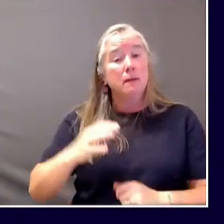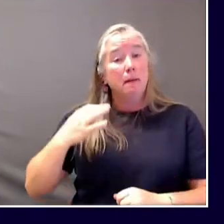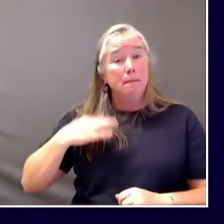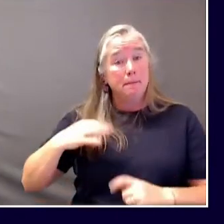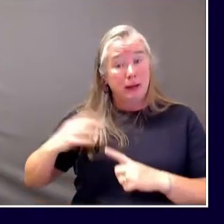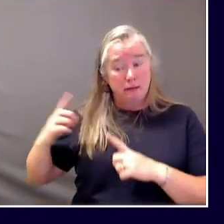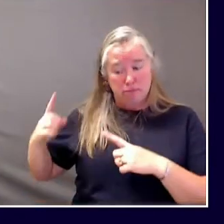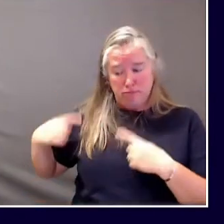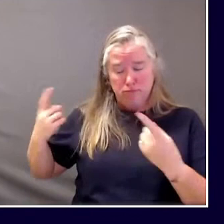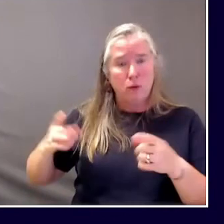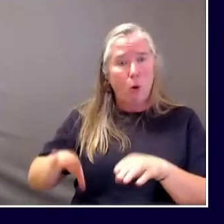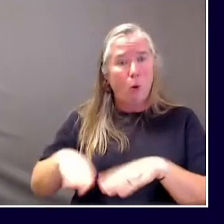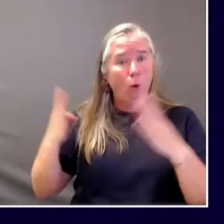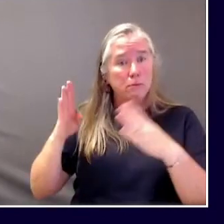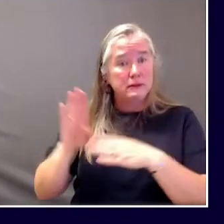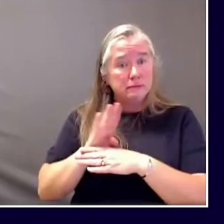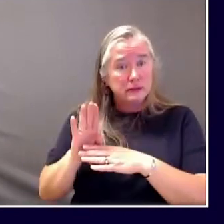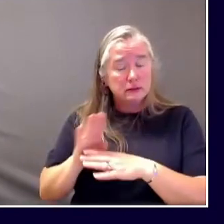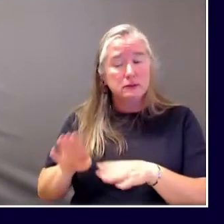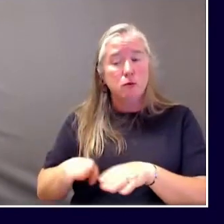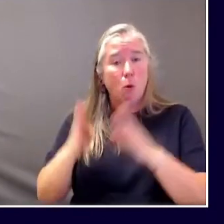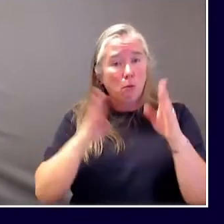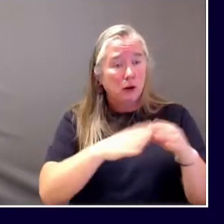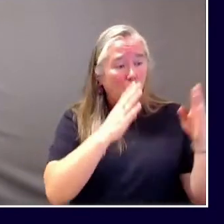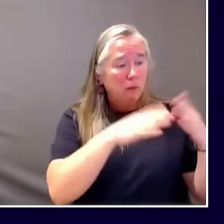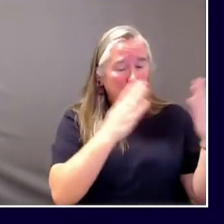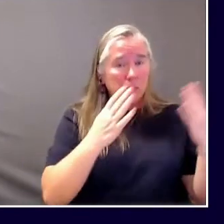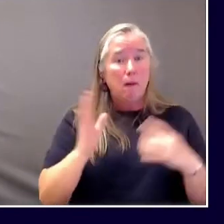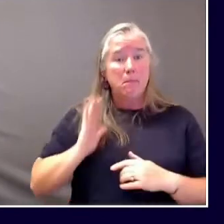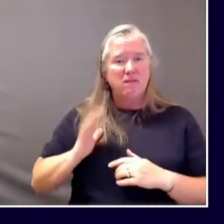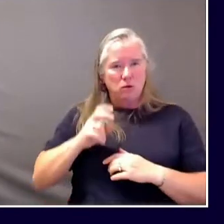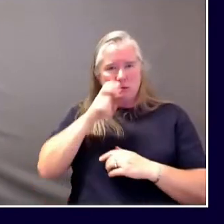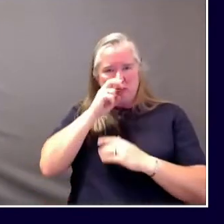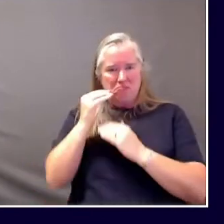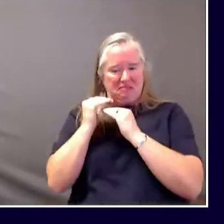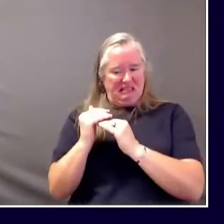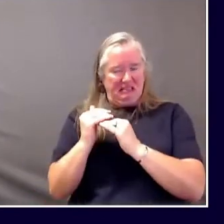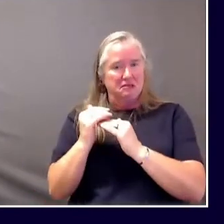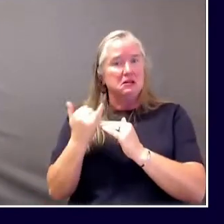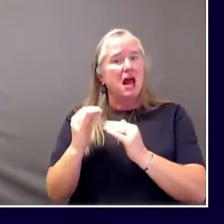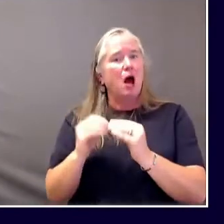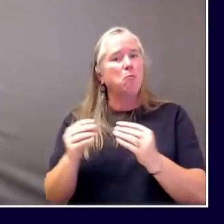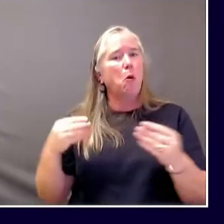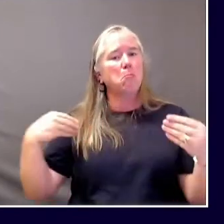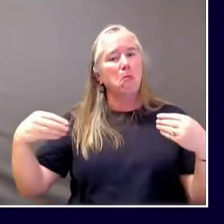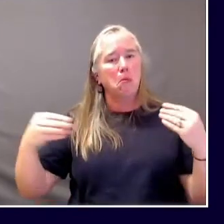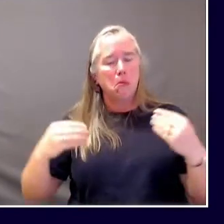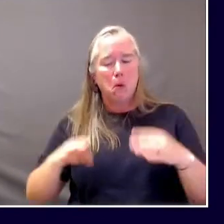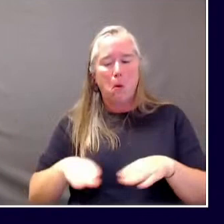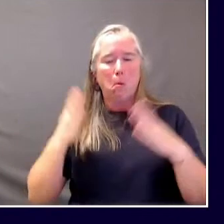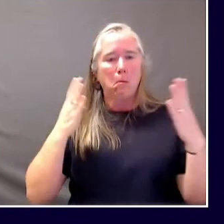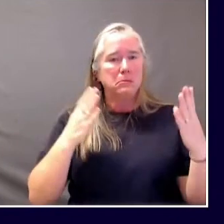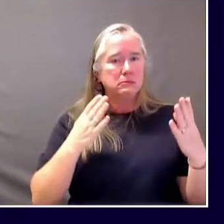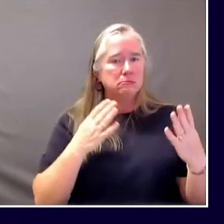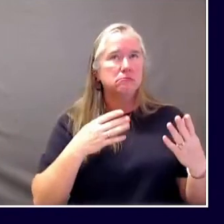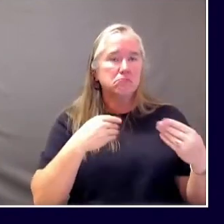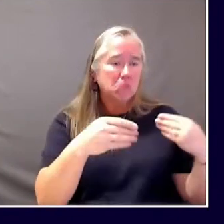economy and we thank the